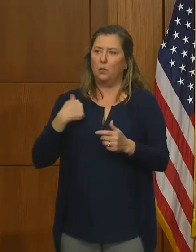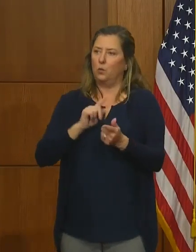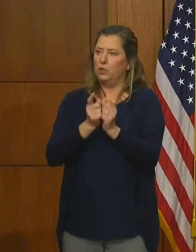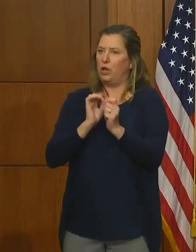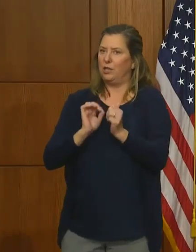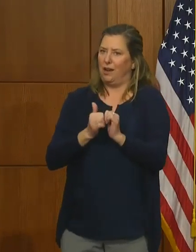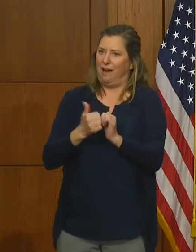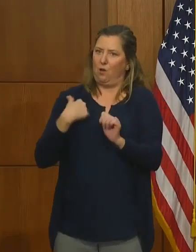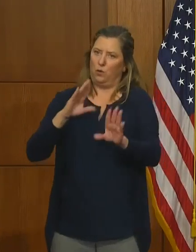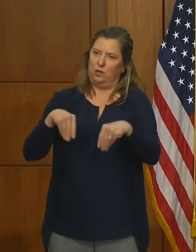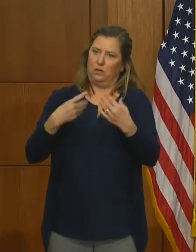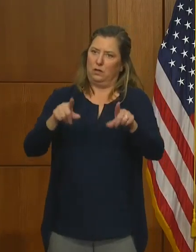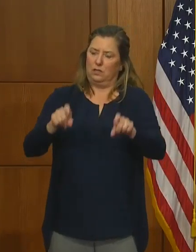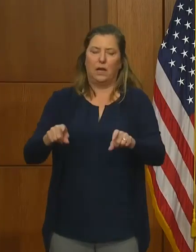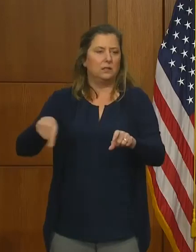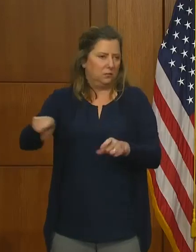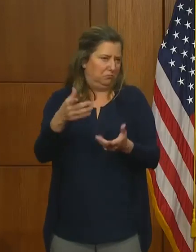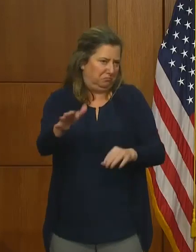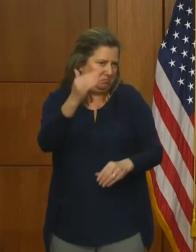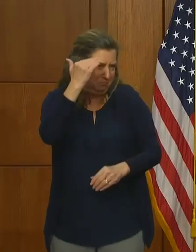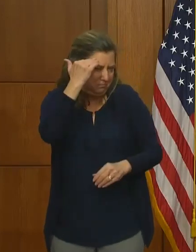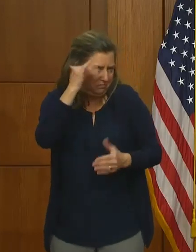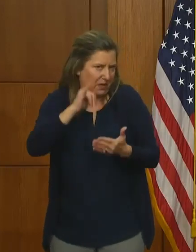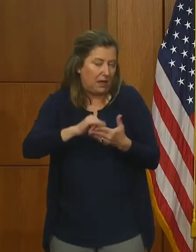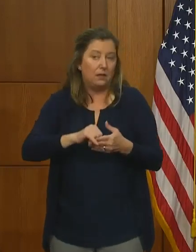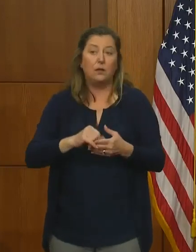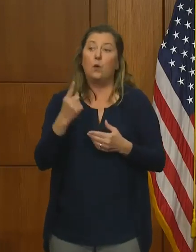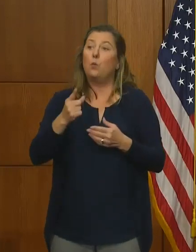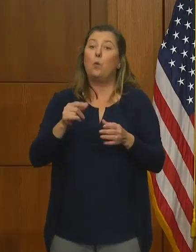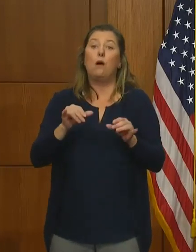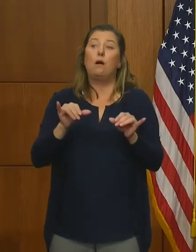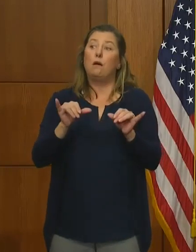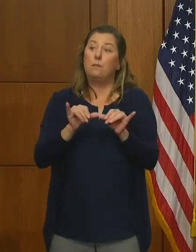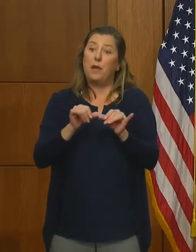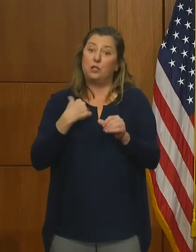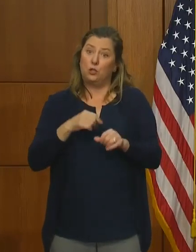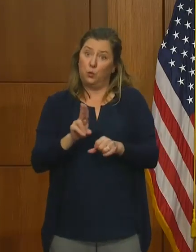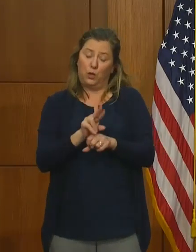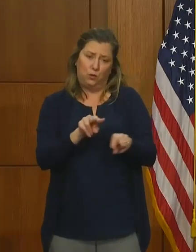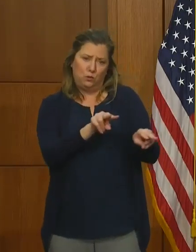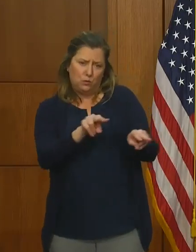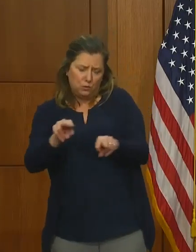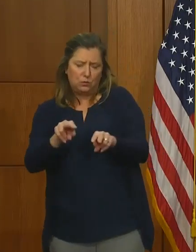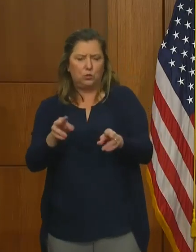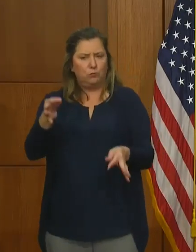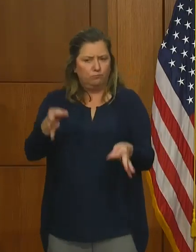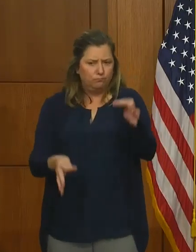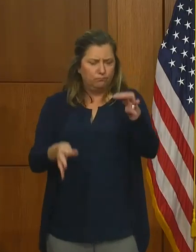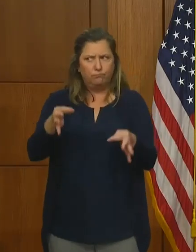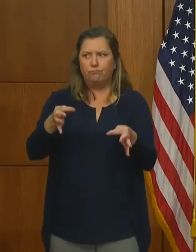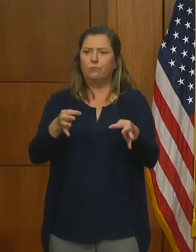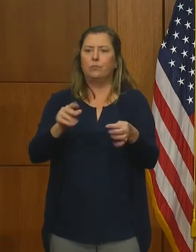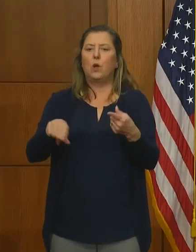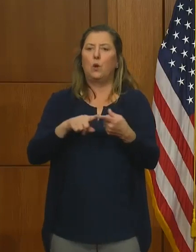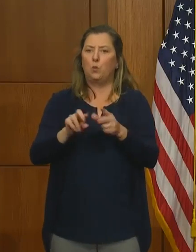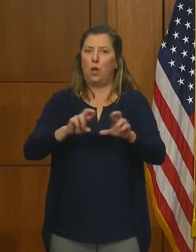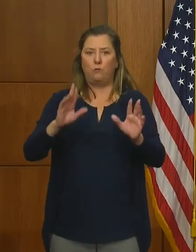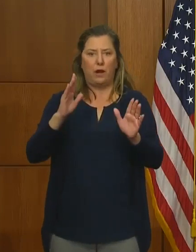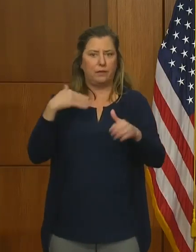TASKS AND THAT'S BECAUSE WE CHANGED OUR METHODOLOGY TO- AS YOU'RE WELL AWARE ONE OF THE